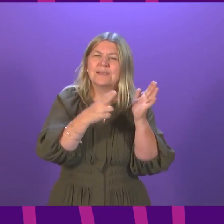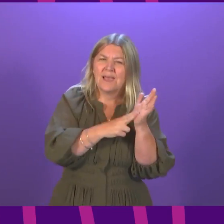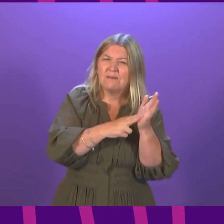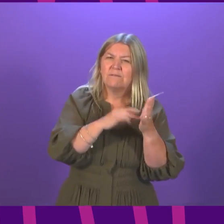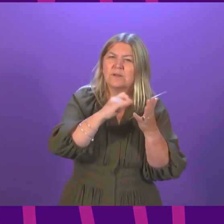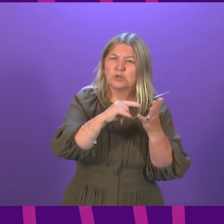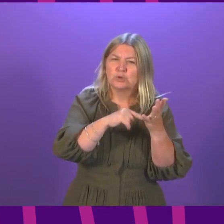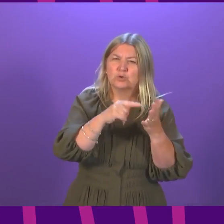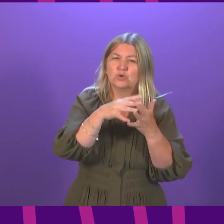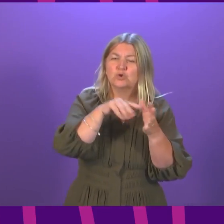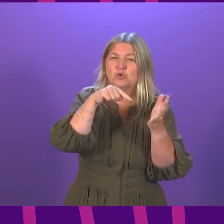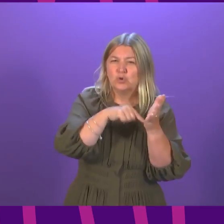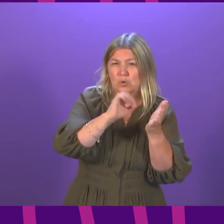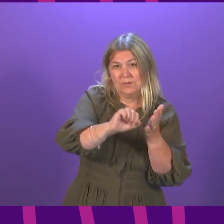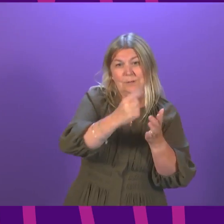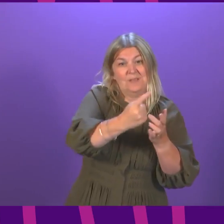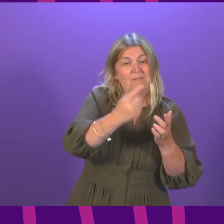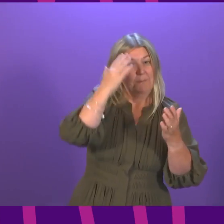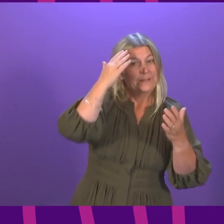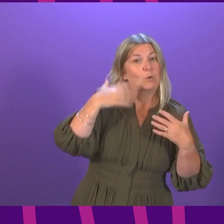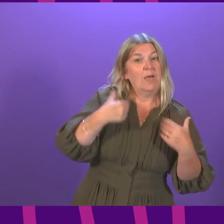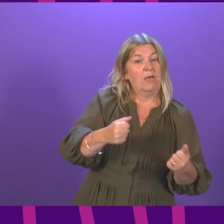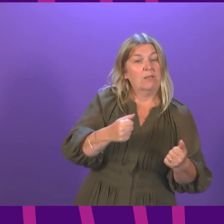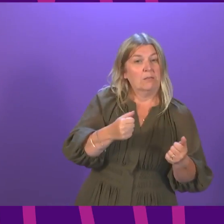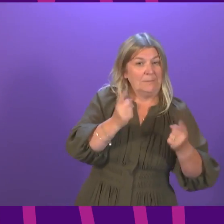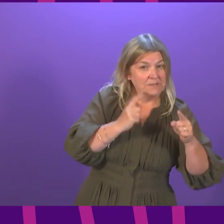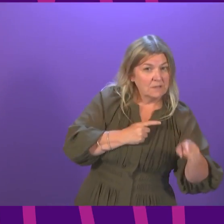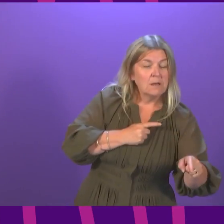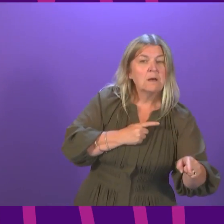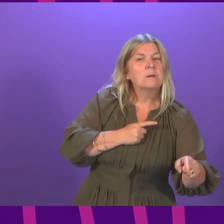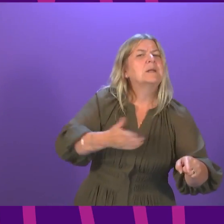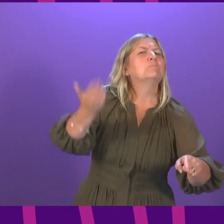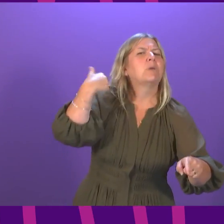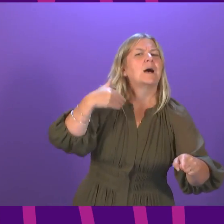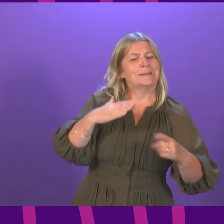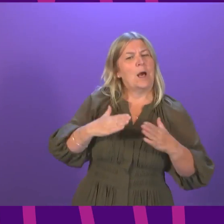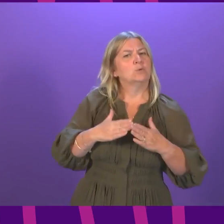mental health minister, was pivotal, in his time as housing minister, in driving that